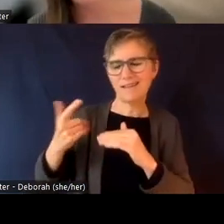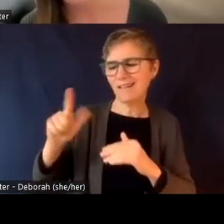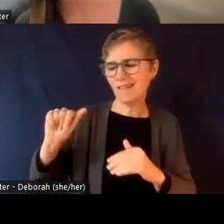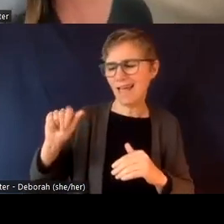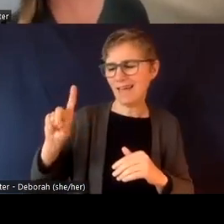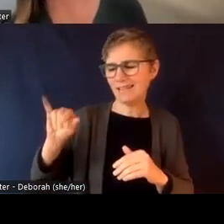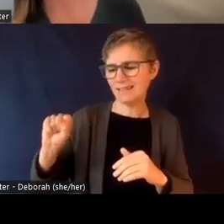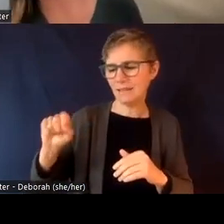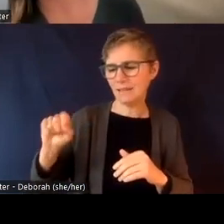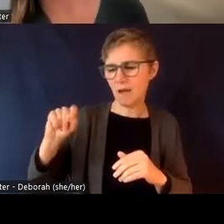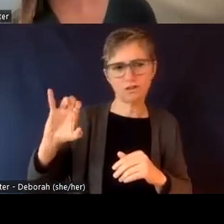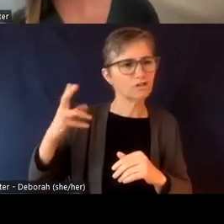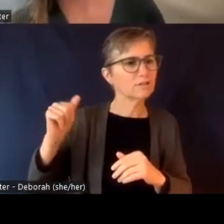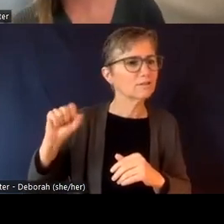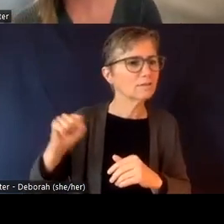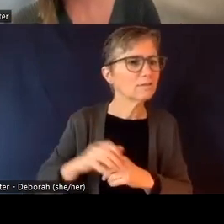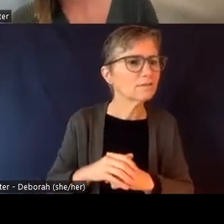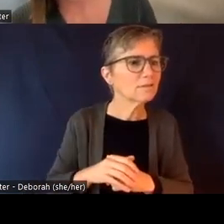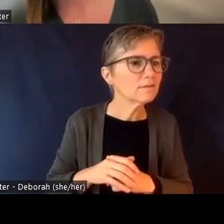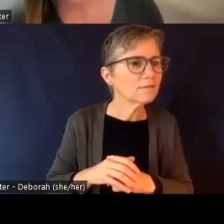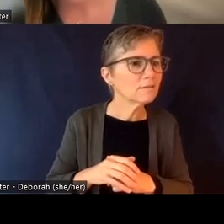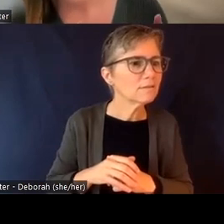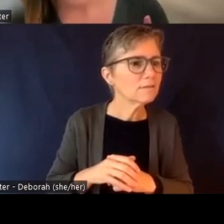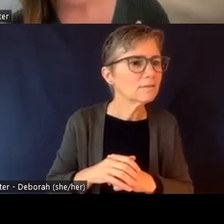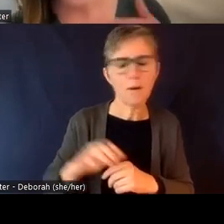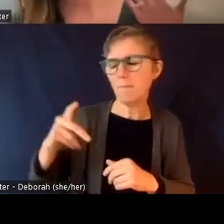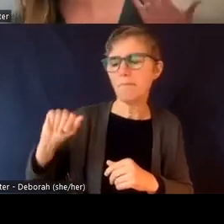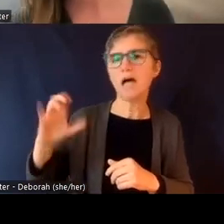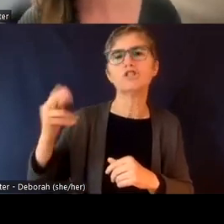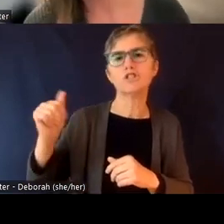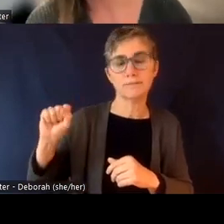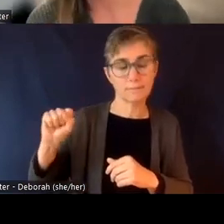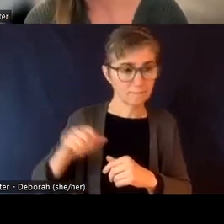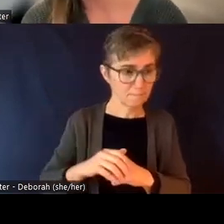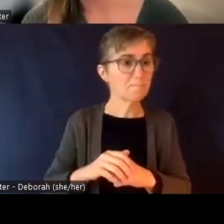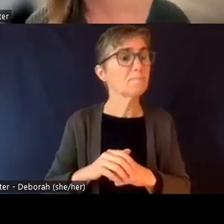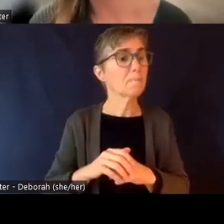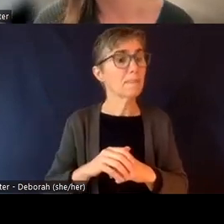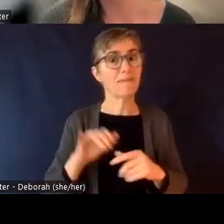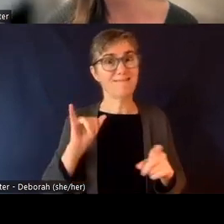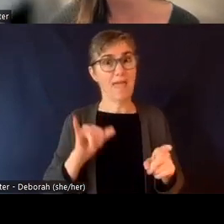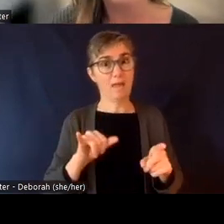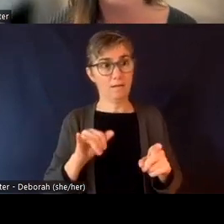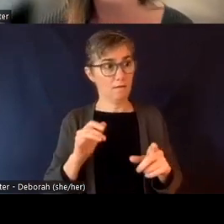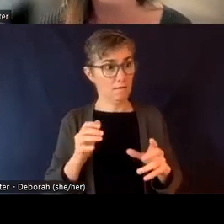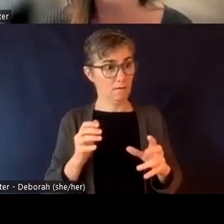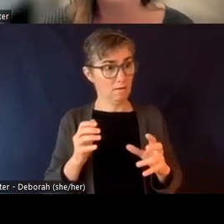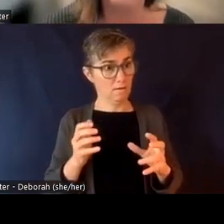interaction between, that this greater incidence of mental health distress is also not even shared